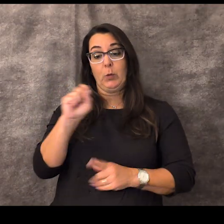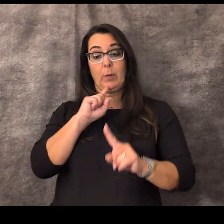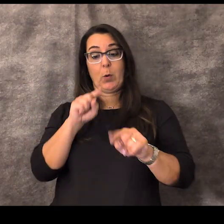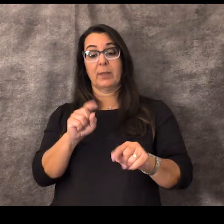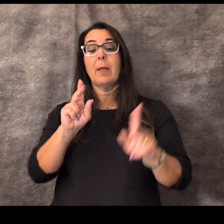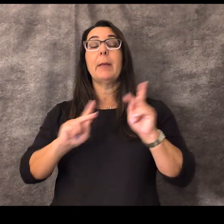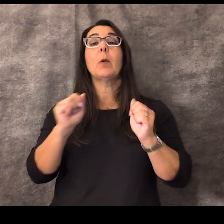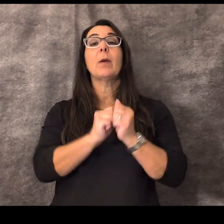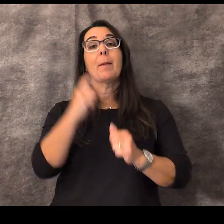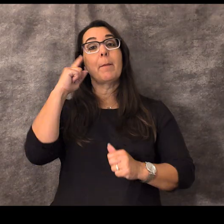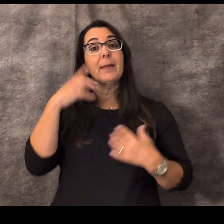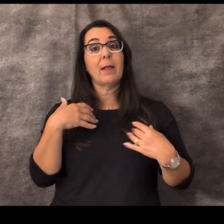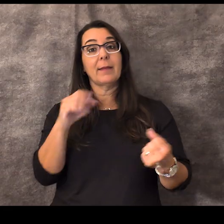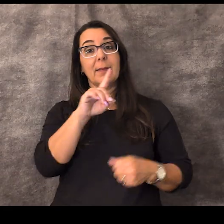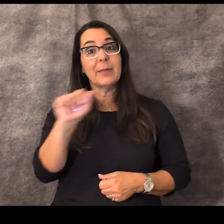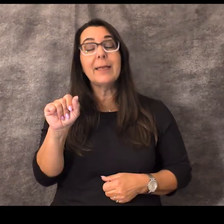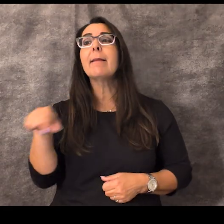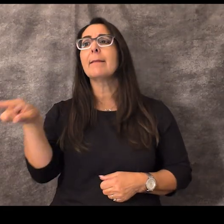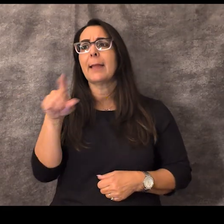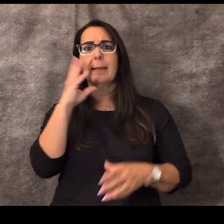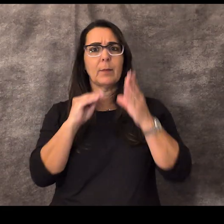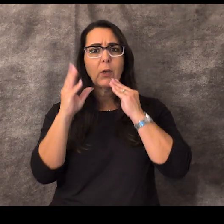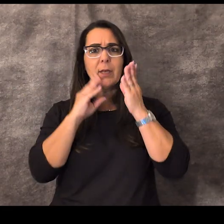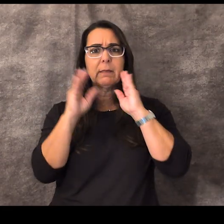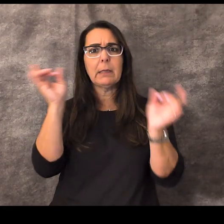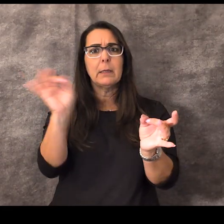disabilities, you know, were experiencing tragic outcomes.